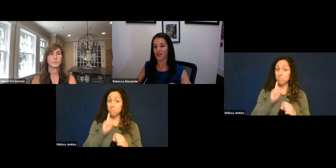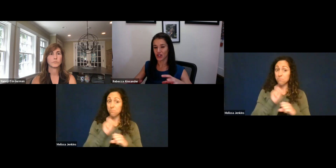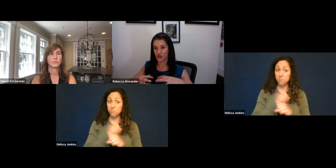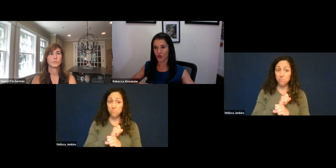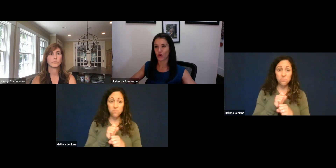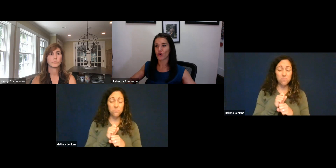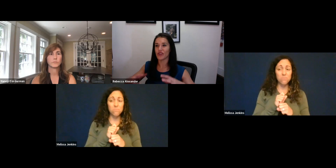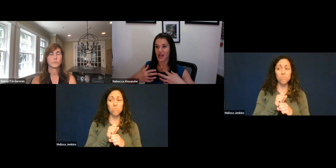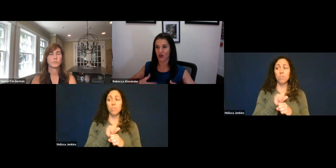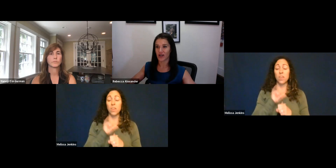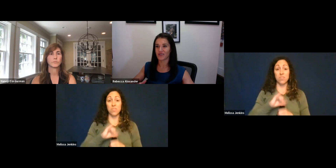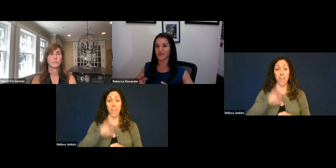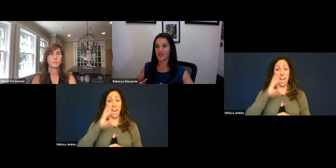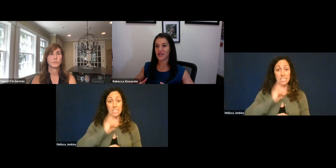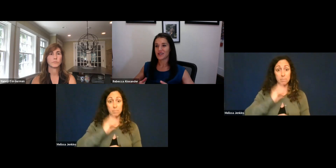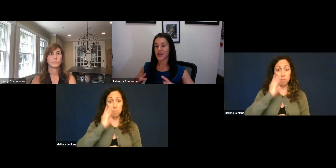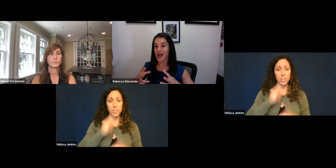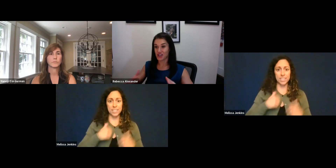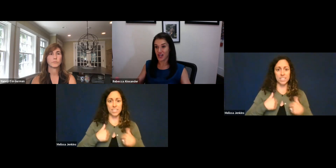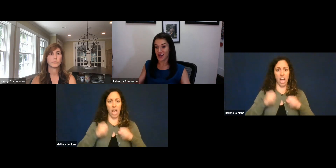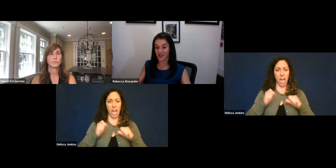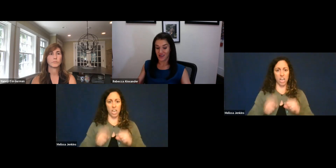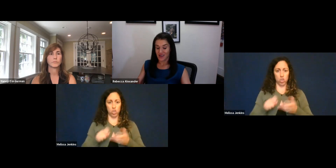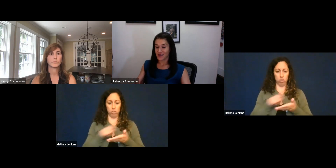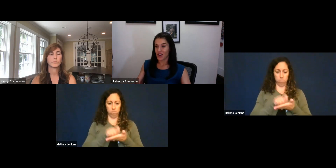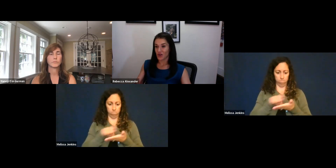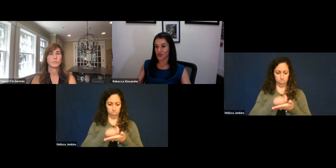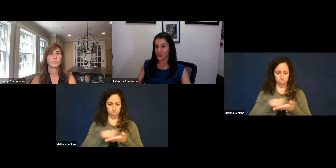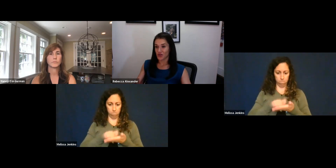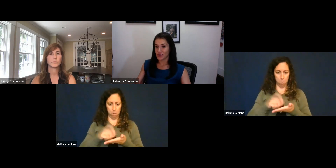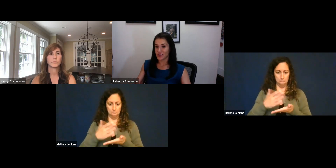and control the narrative to educate the other students